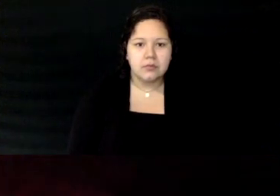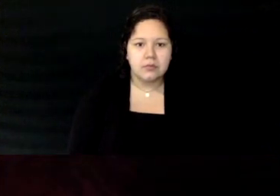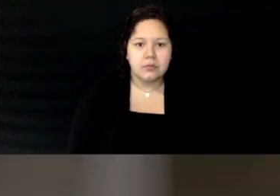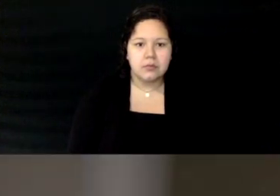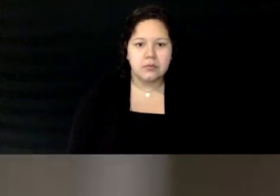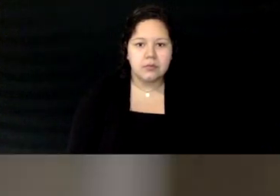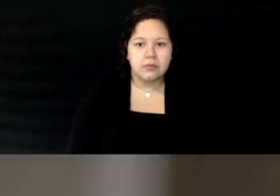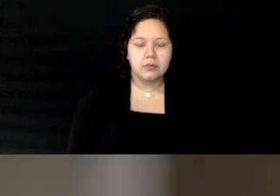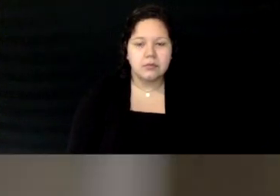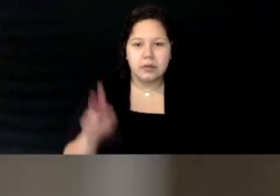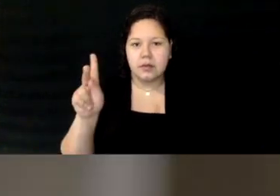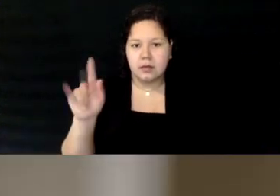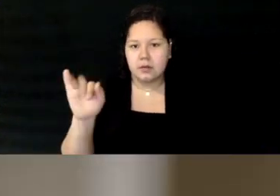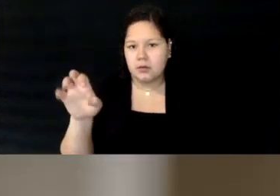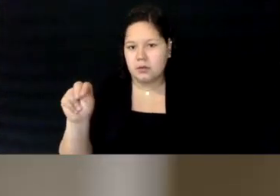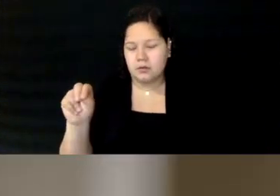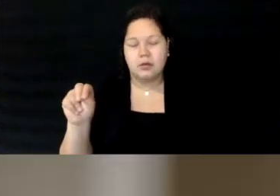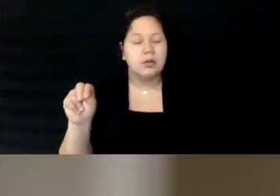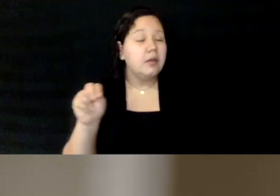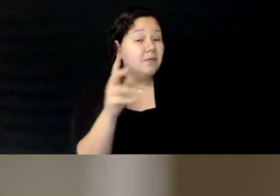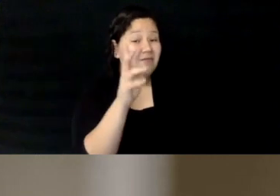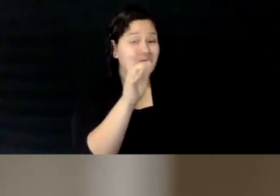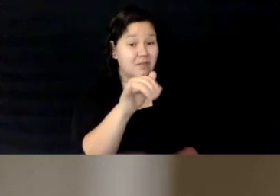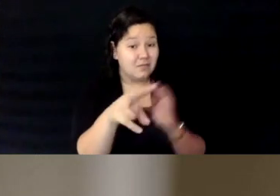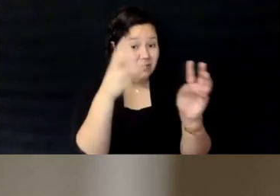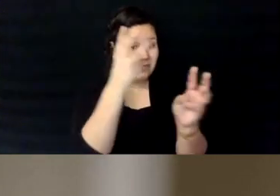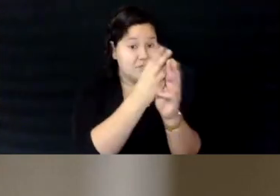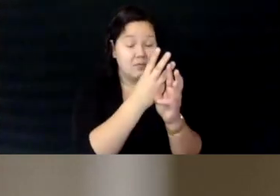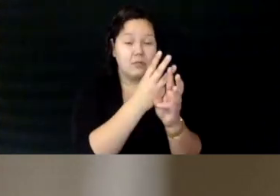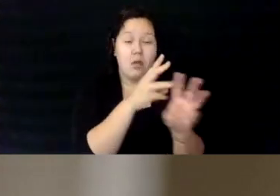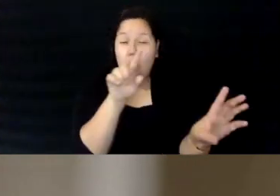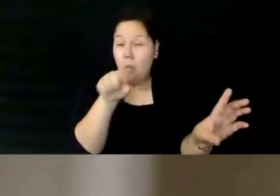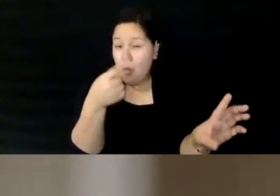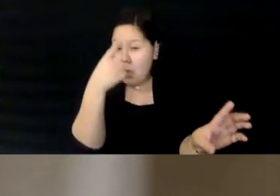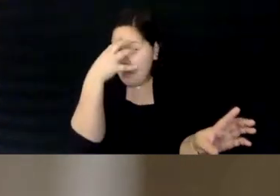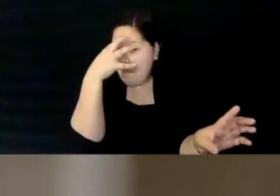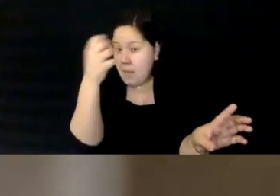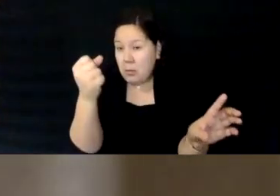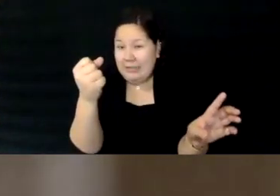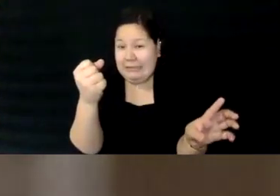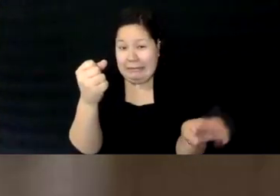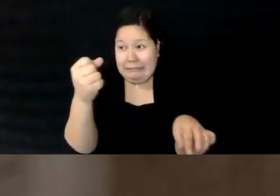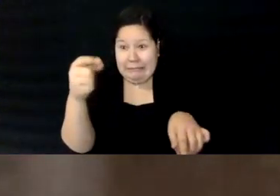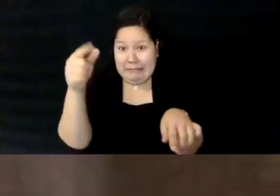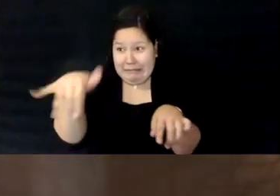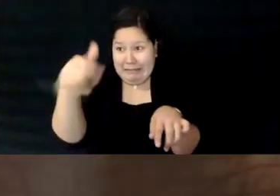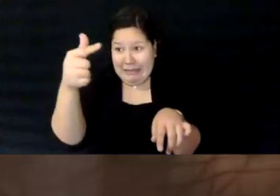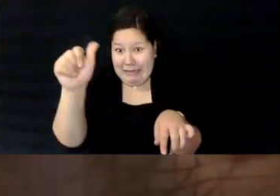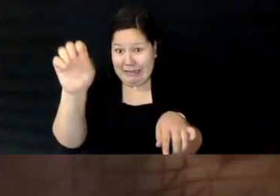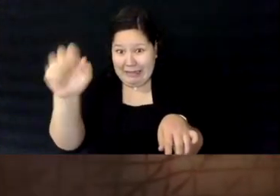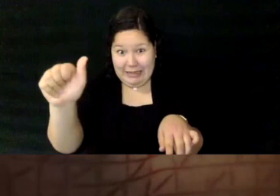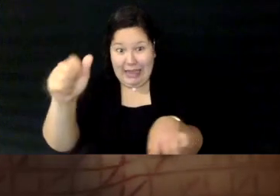In this world, the only memories that GAEA cannot access are your ancestral memories,